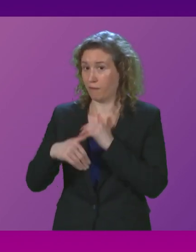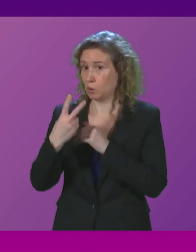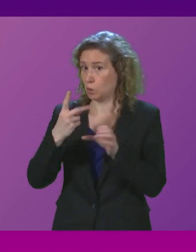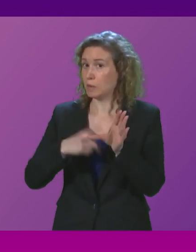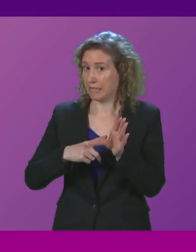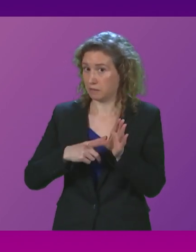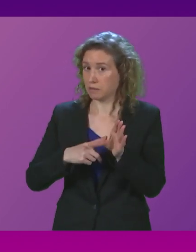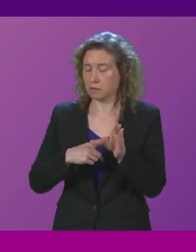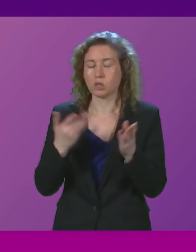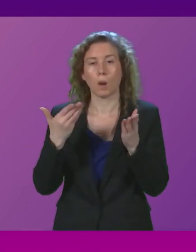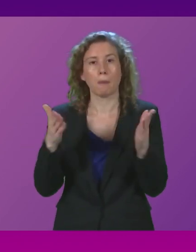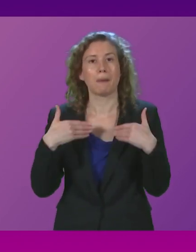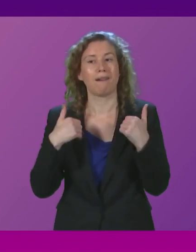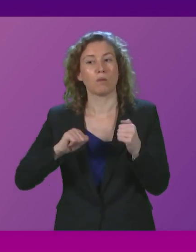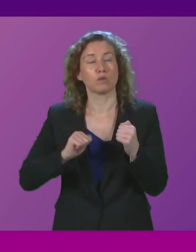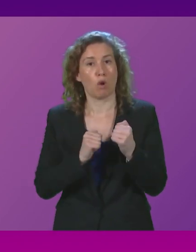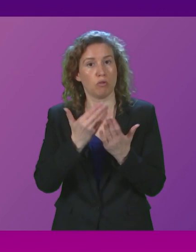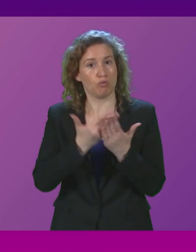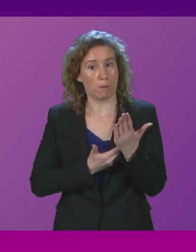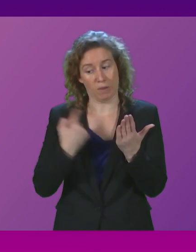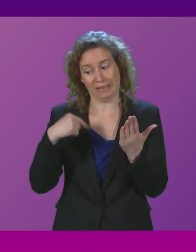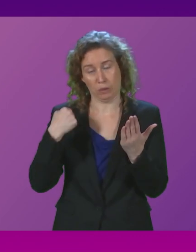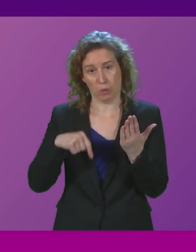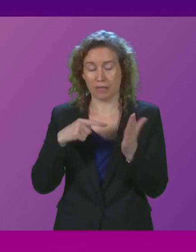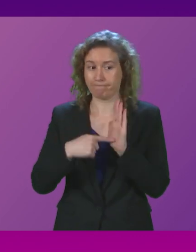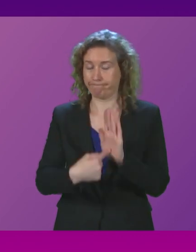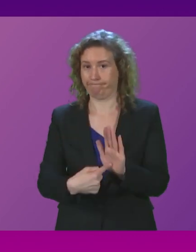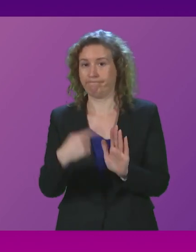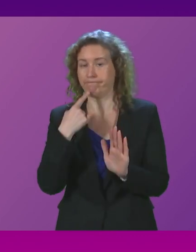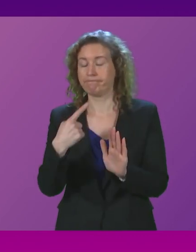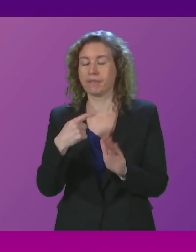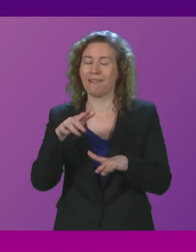The Public Health Scotland report that came out earlier this month tells us that the average